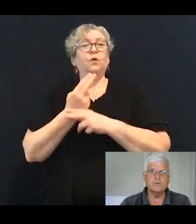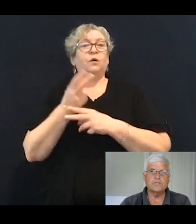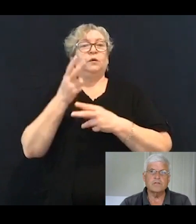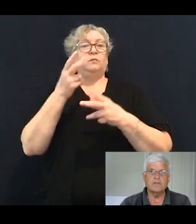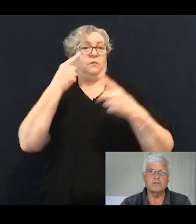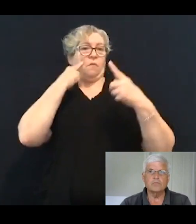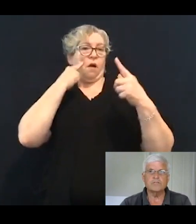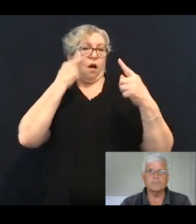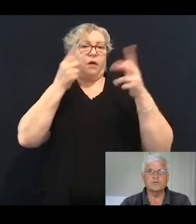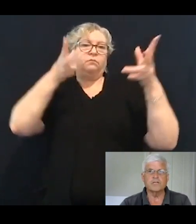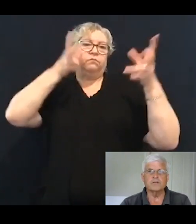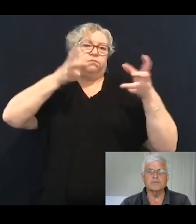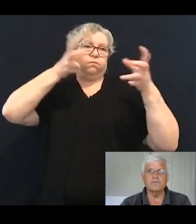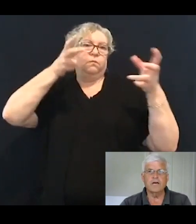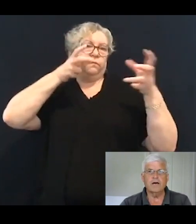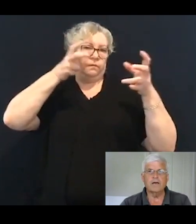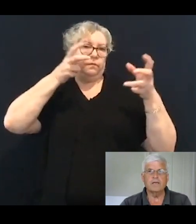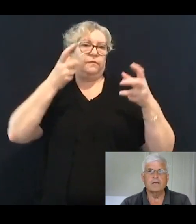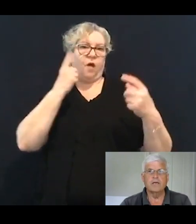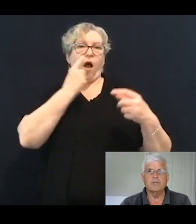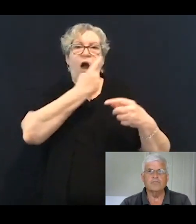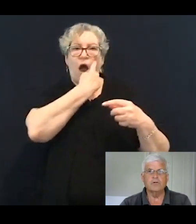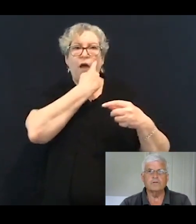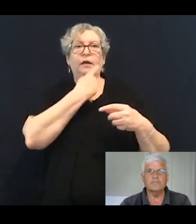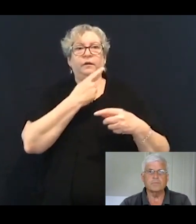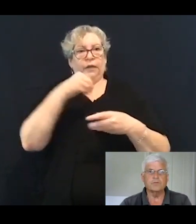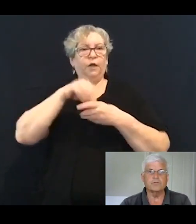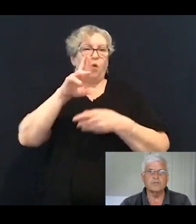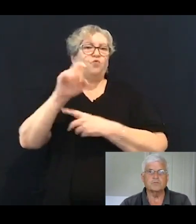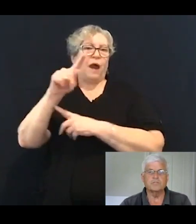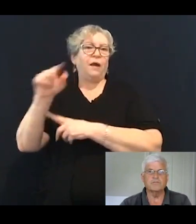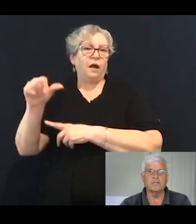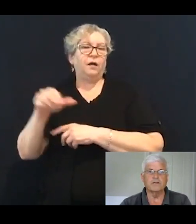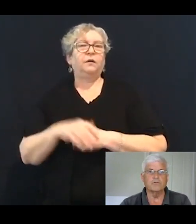cells of the eye, the photoreceptors, specifically, of the retina.